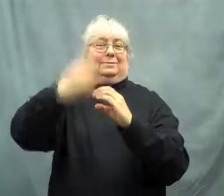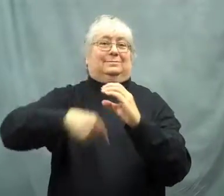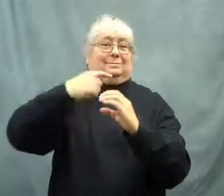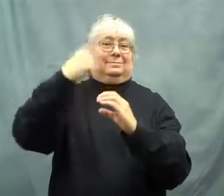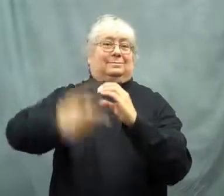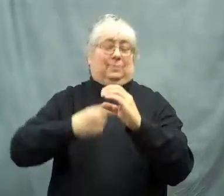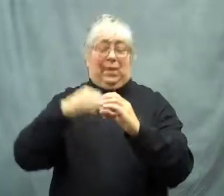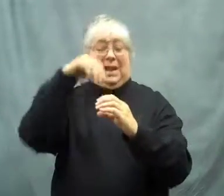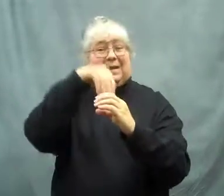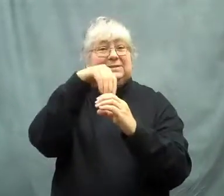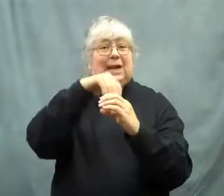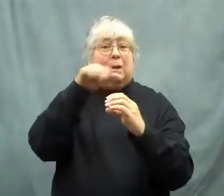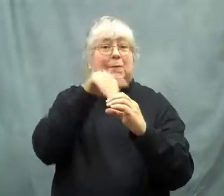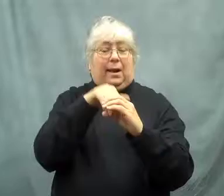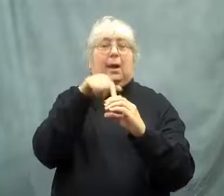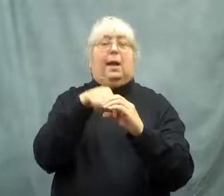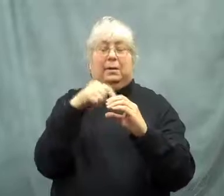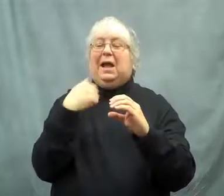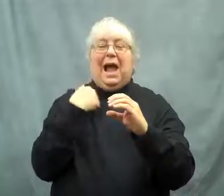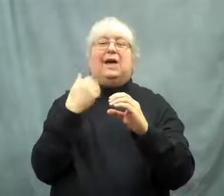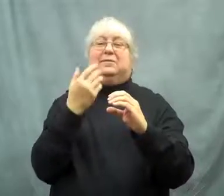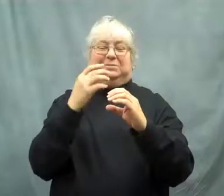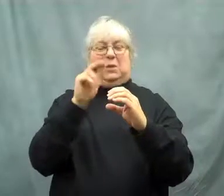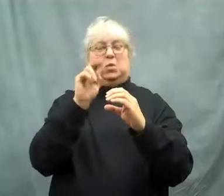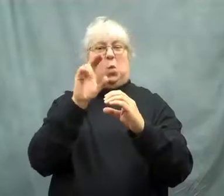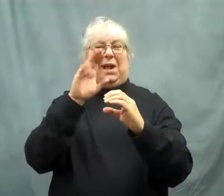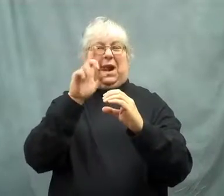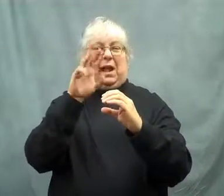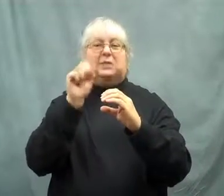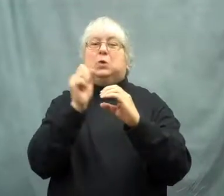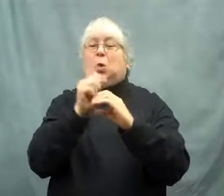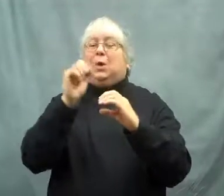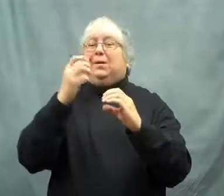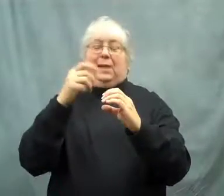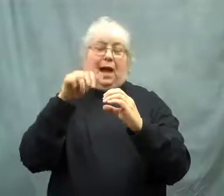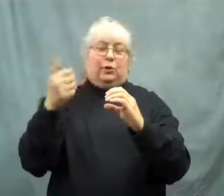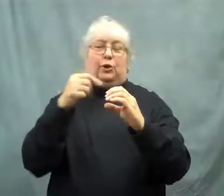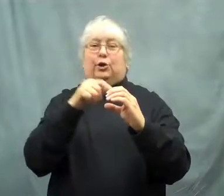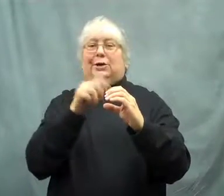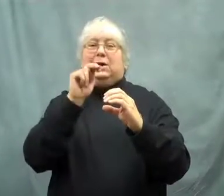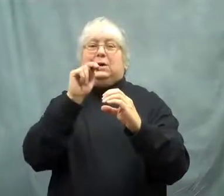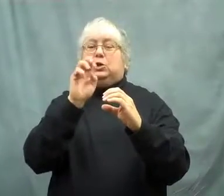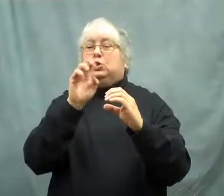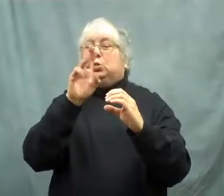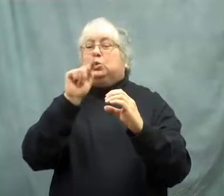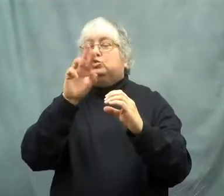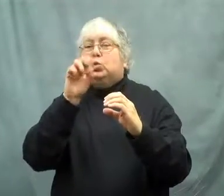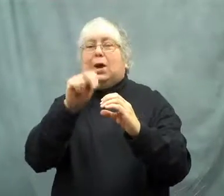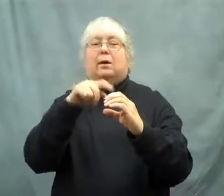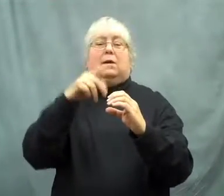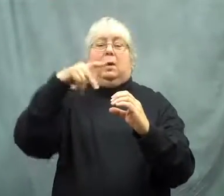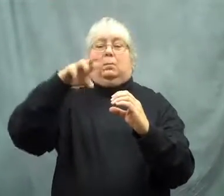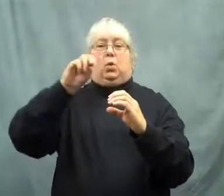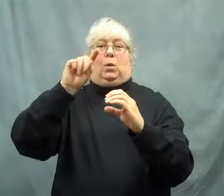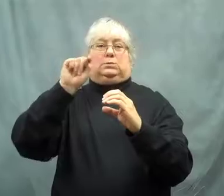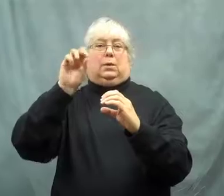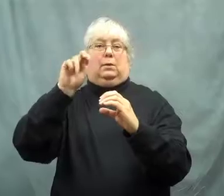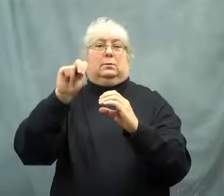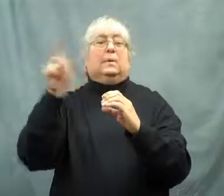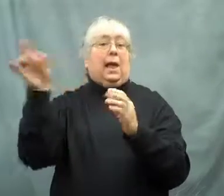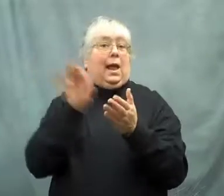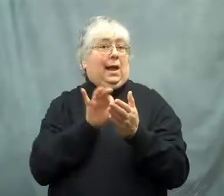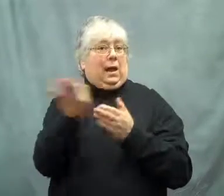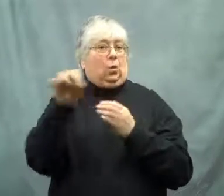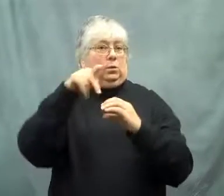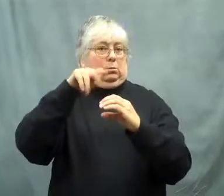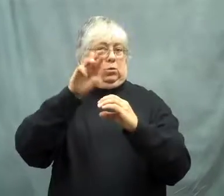When you mix two different atoms together like in water, it's a compound, not an element.